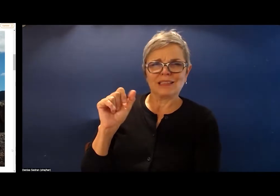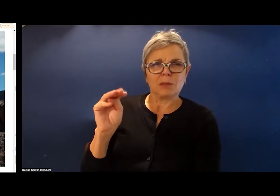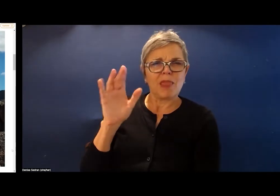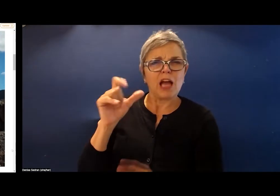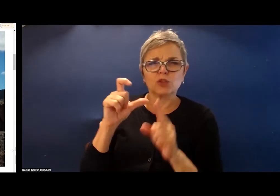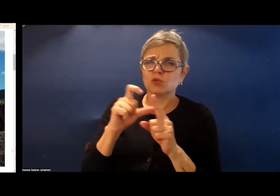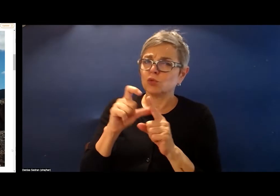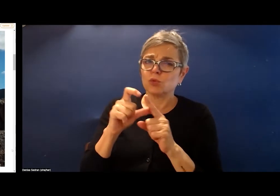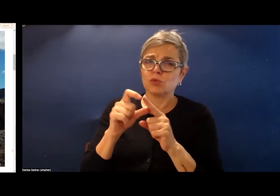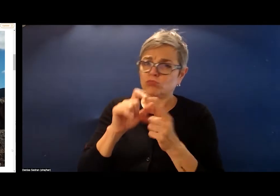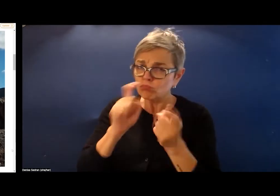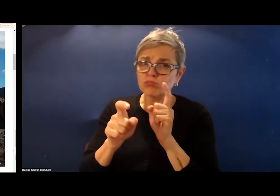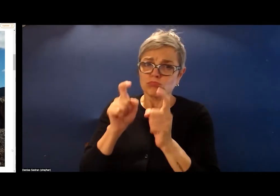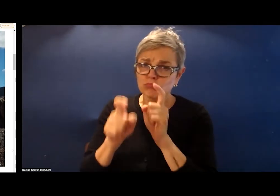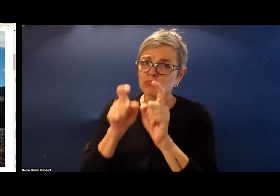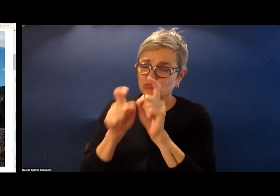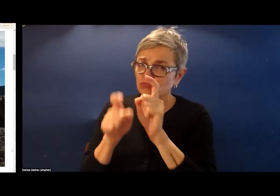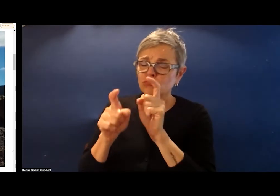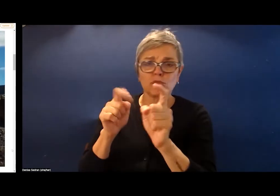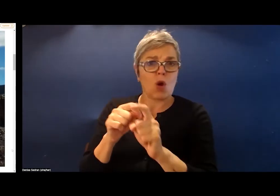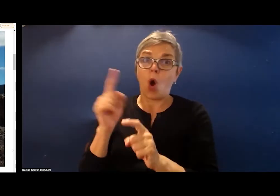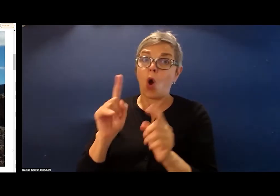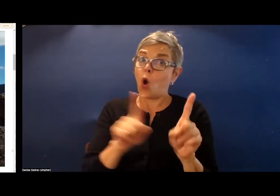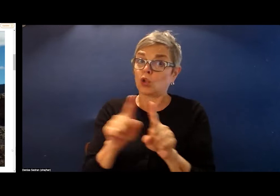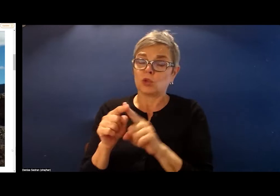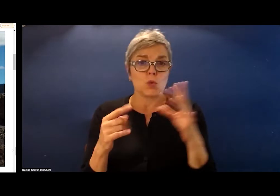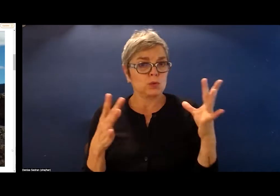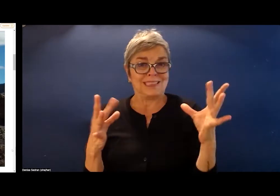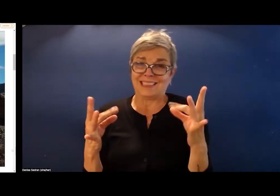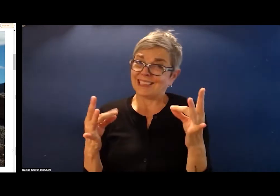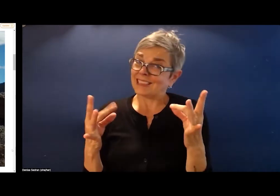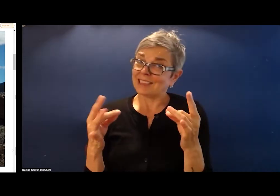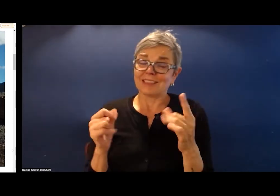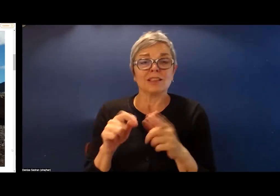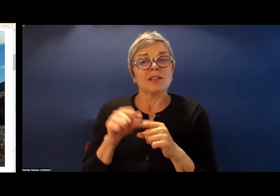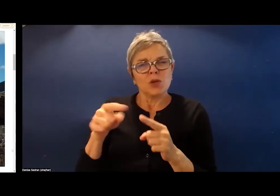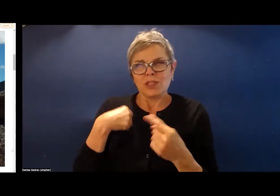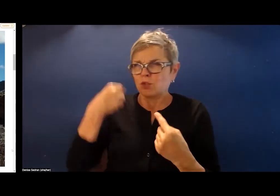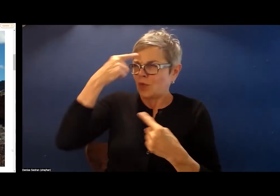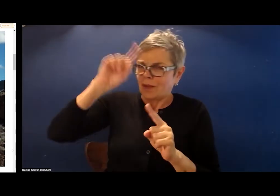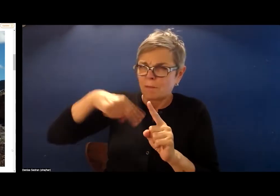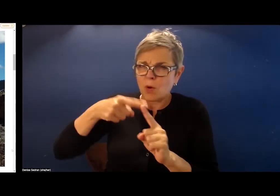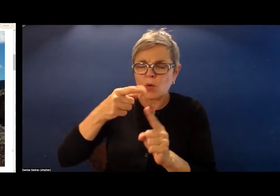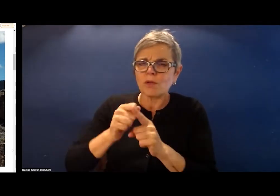so much about our conversations was to think with our various interlocutors and participants about its use value.